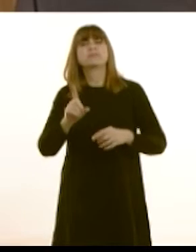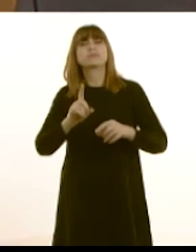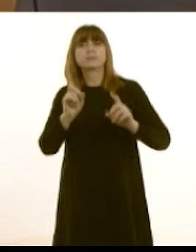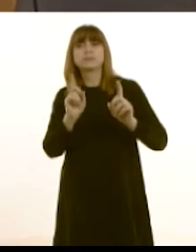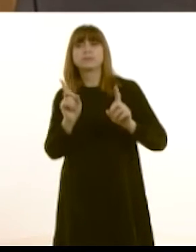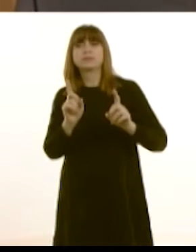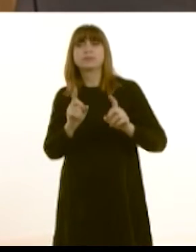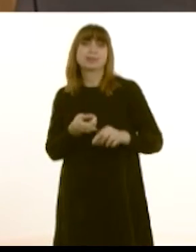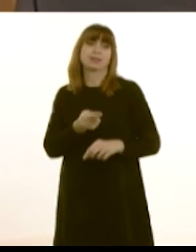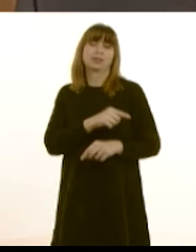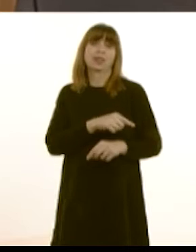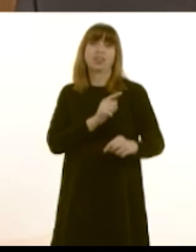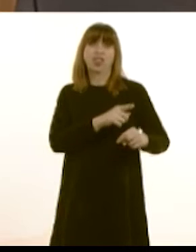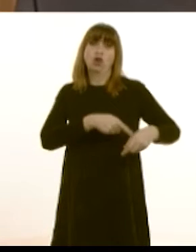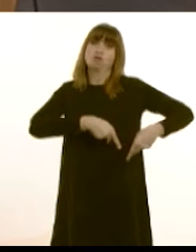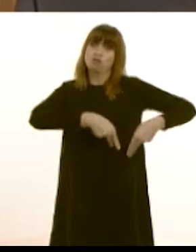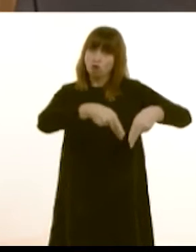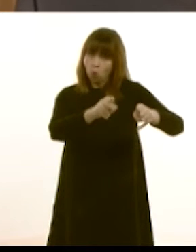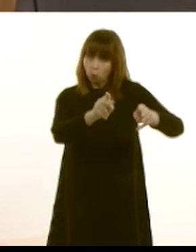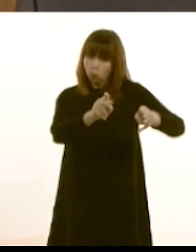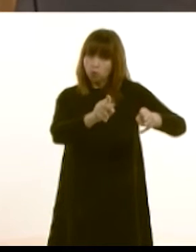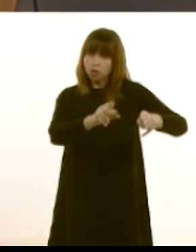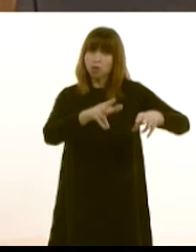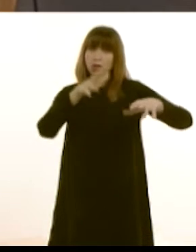the adjacent highway.